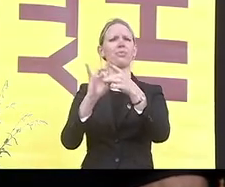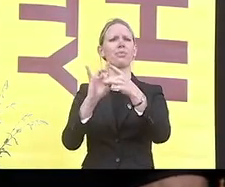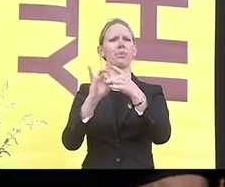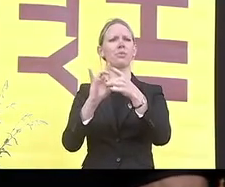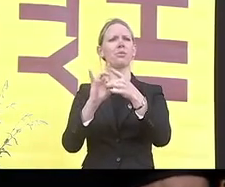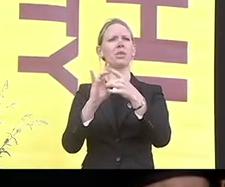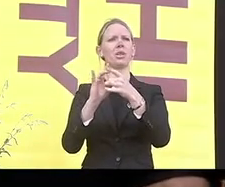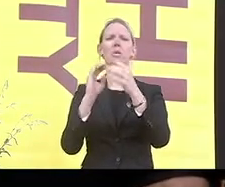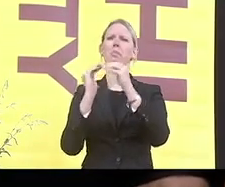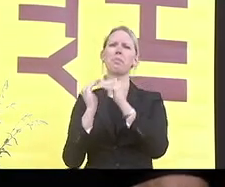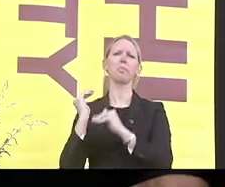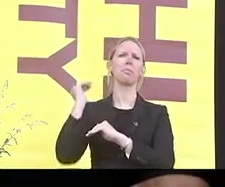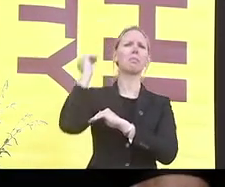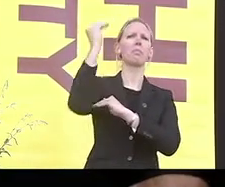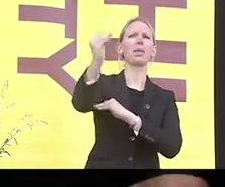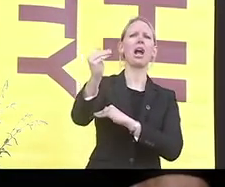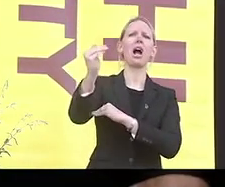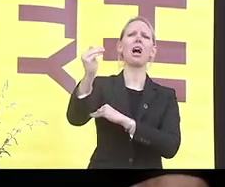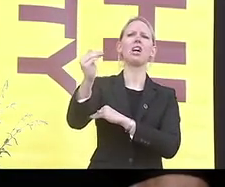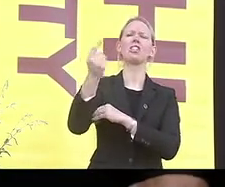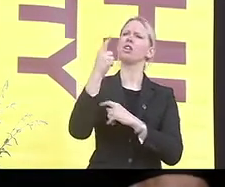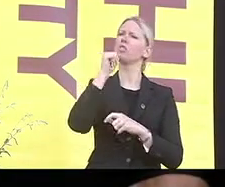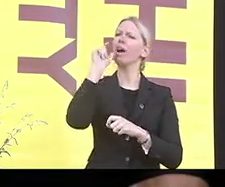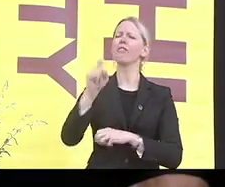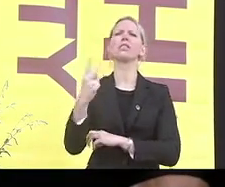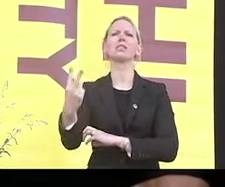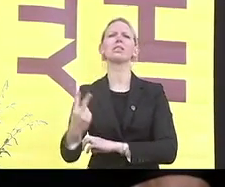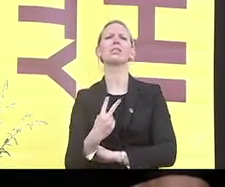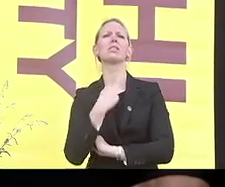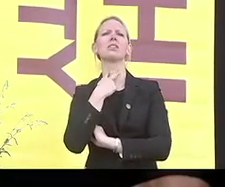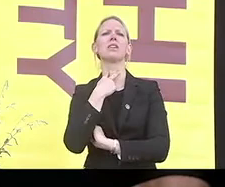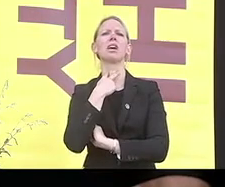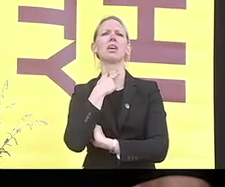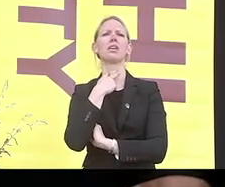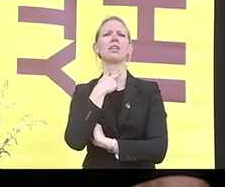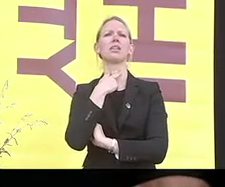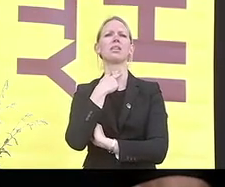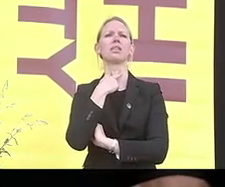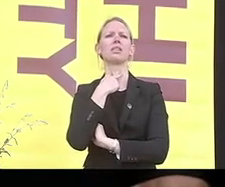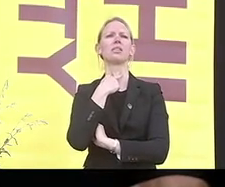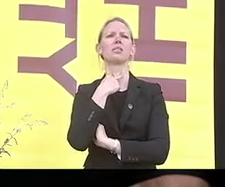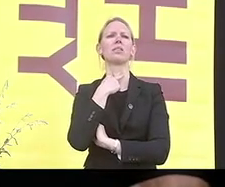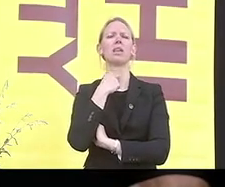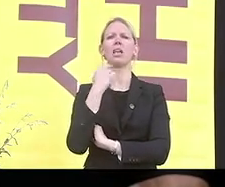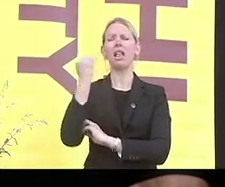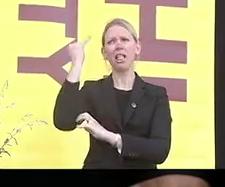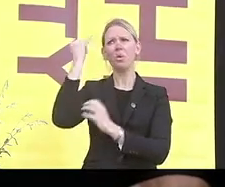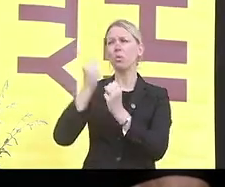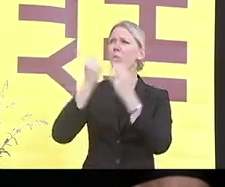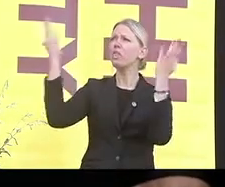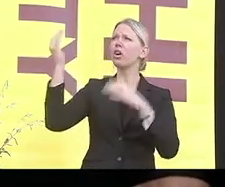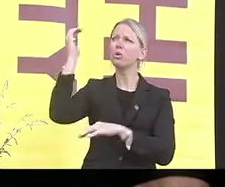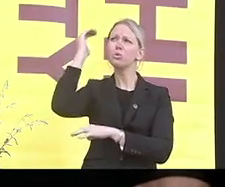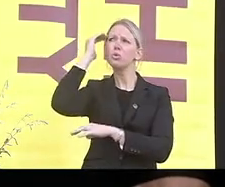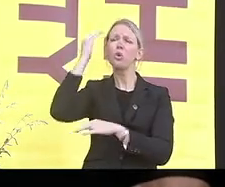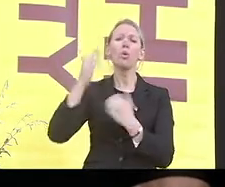routines to be stuck things without knowing what they are called it is I